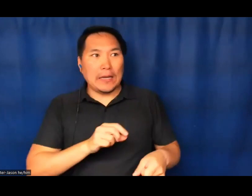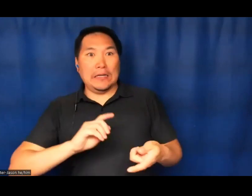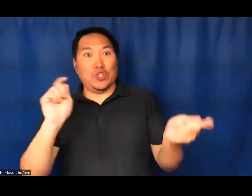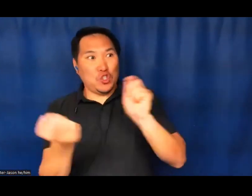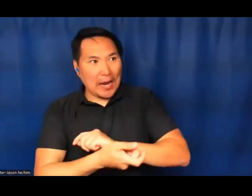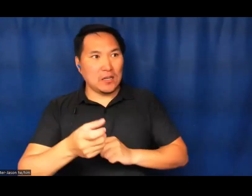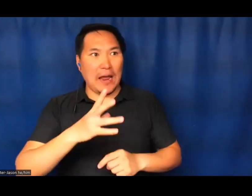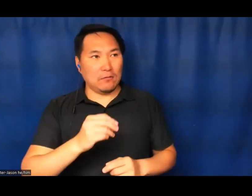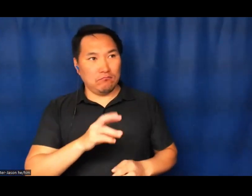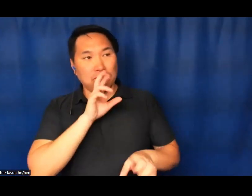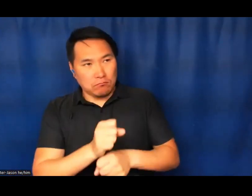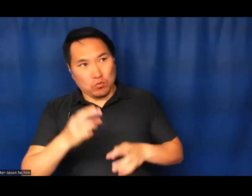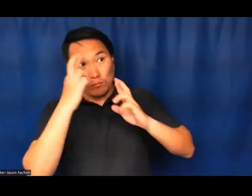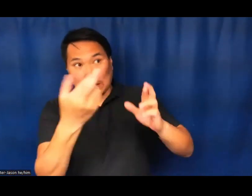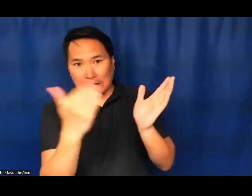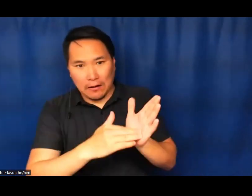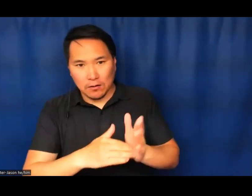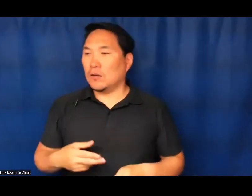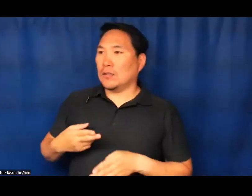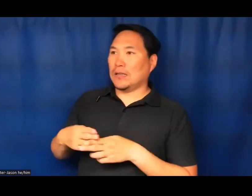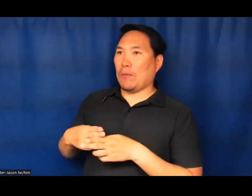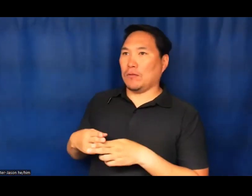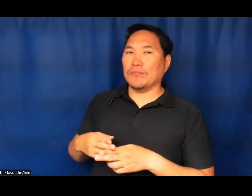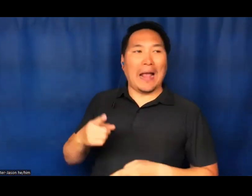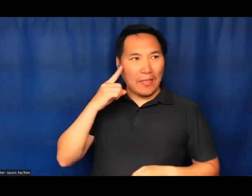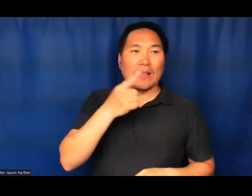Colorado short-term, the Court squandered its legitimacy.